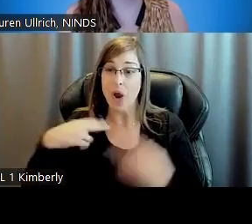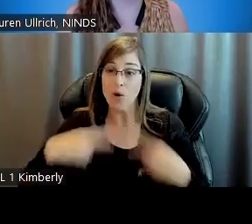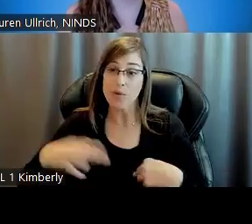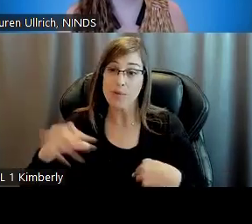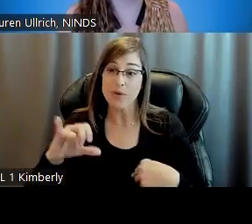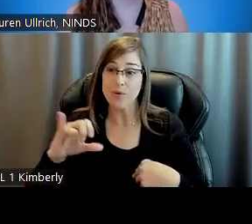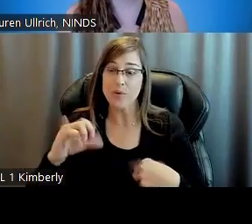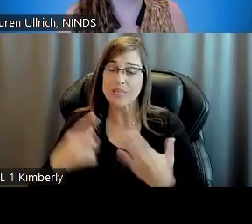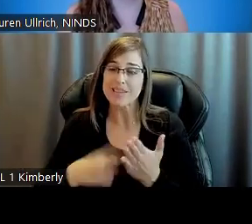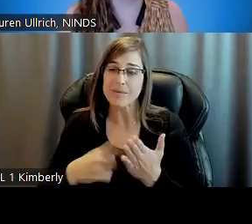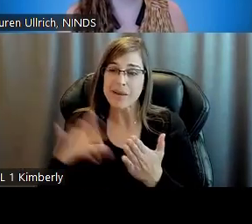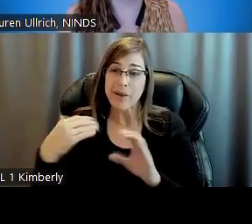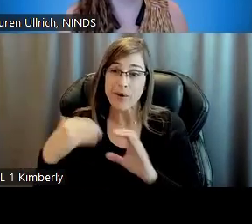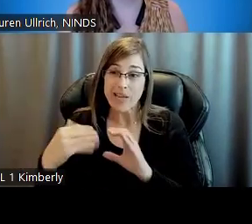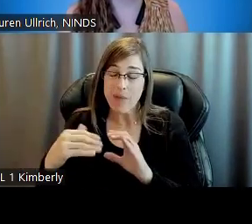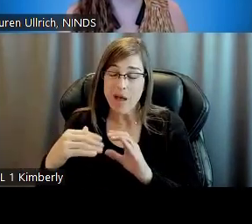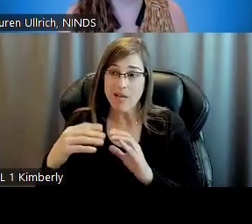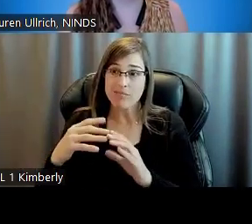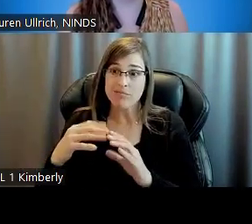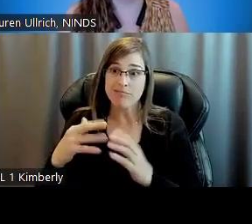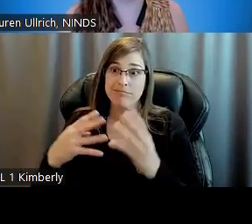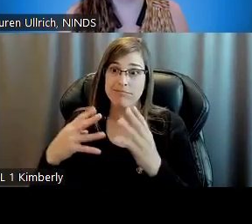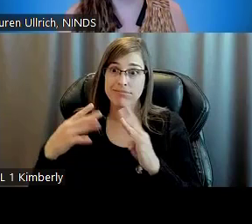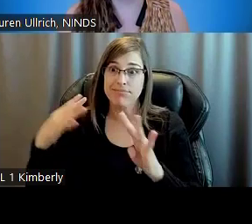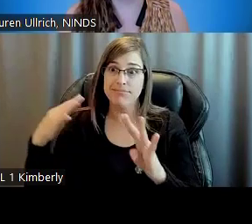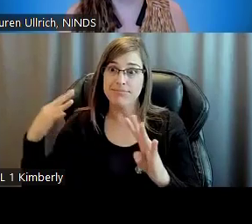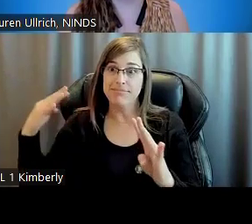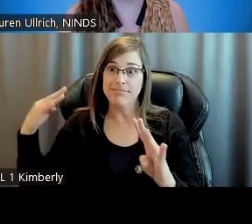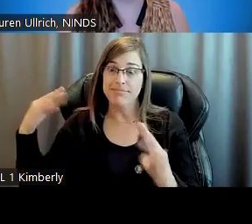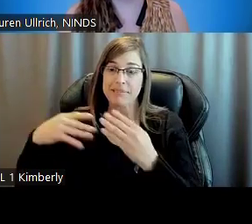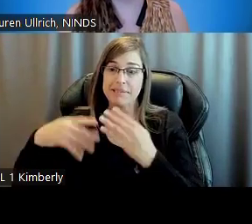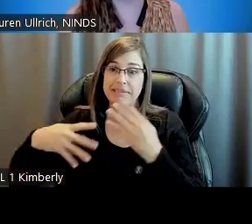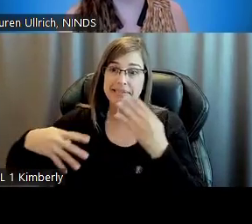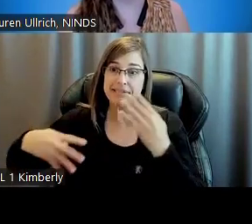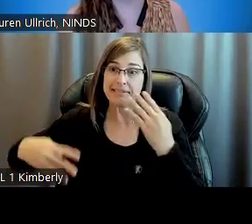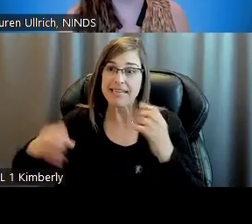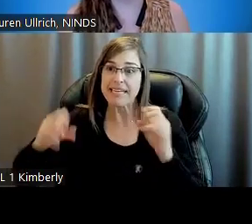And so you can try to find somebody else at the institute